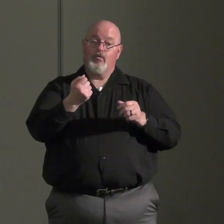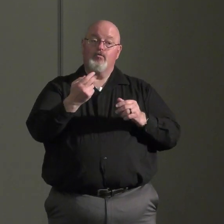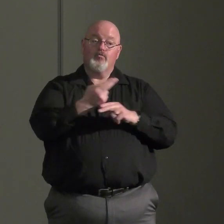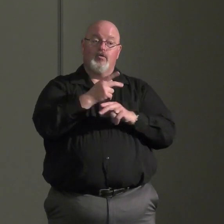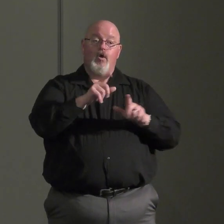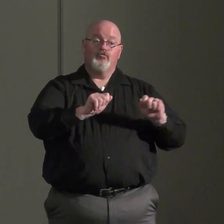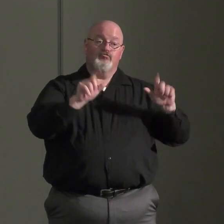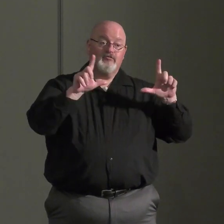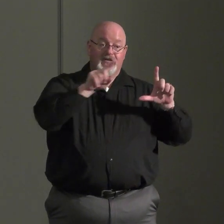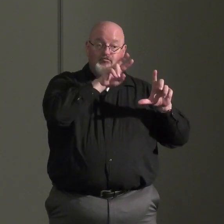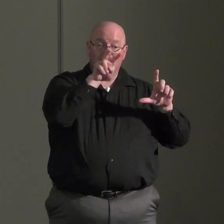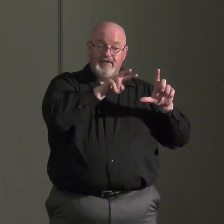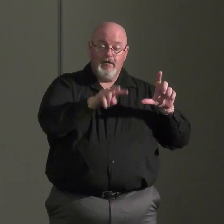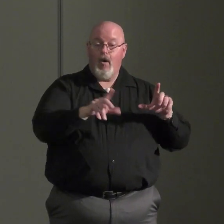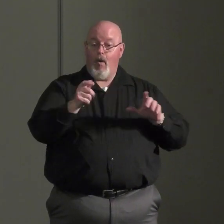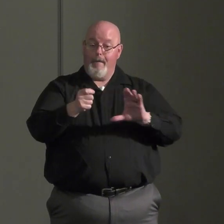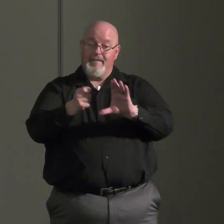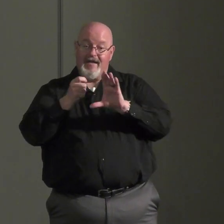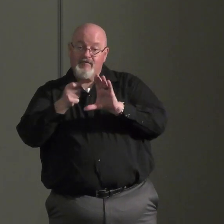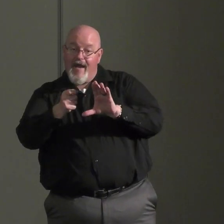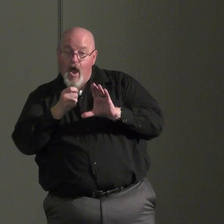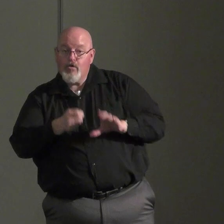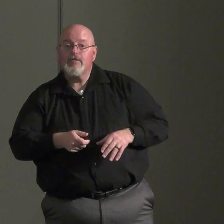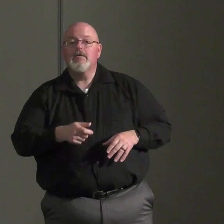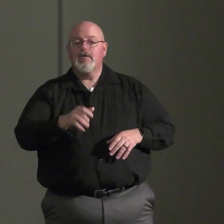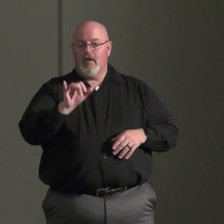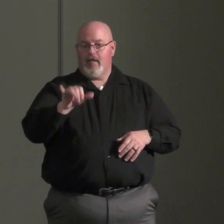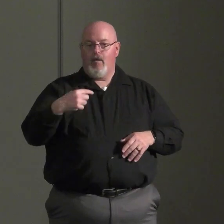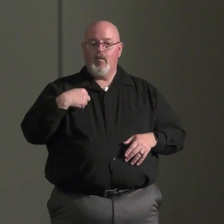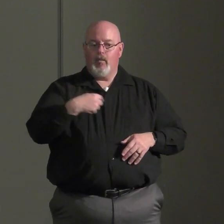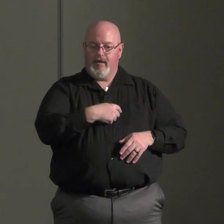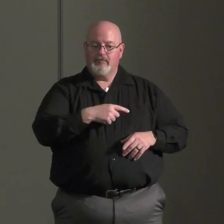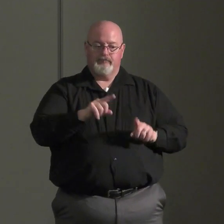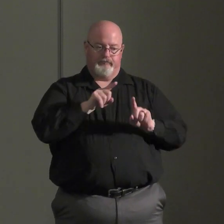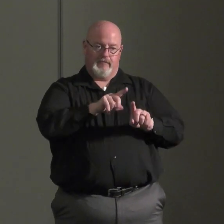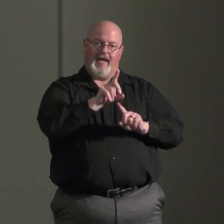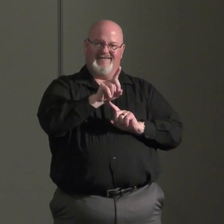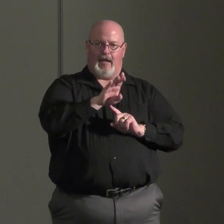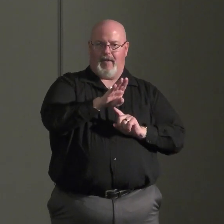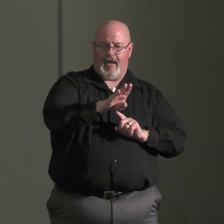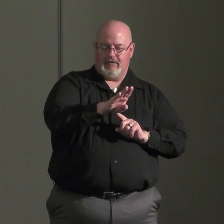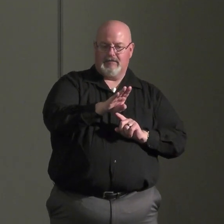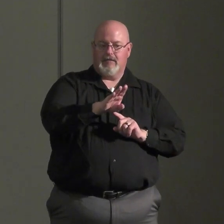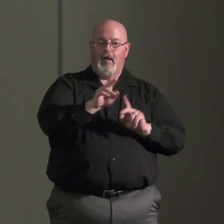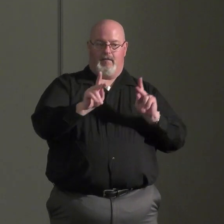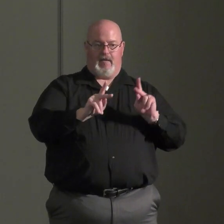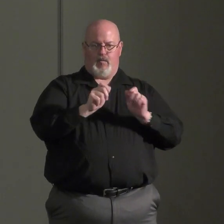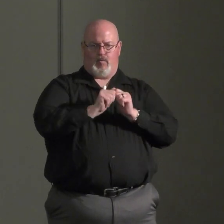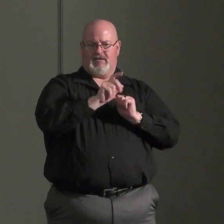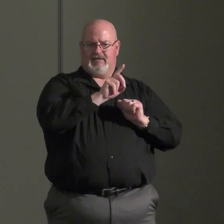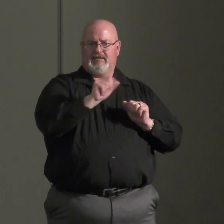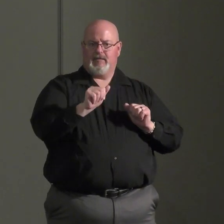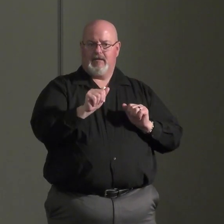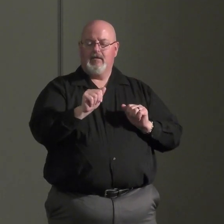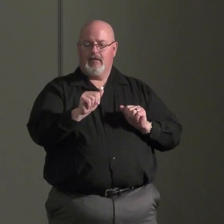or use magnifiers that is when we go to the database of People With Disabilities and filter